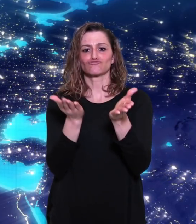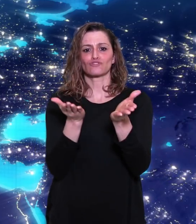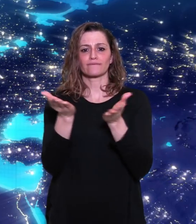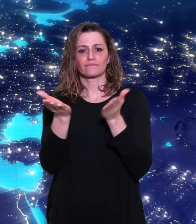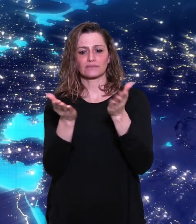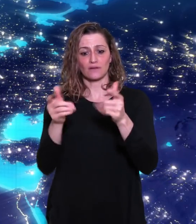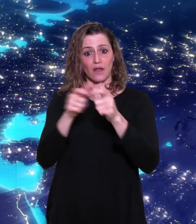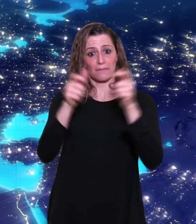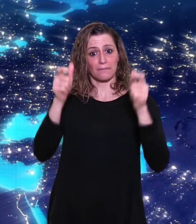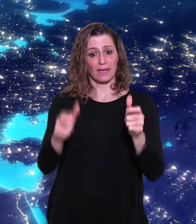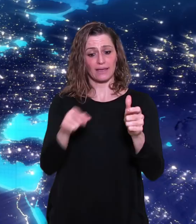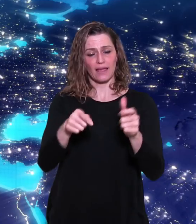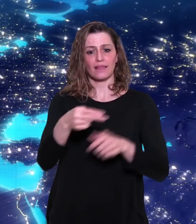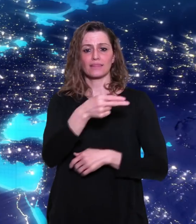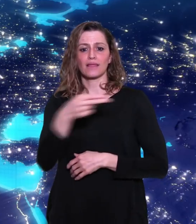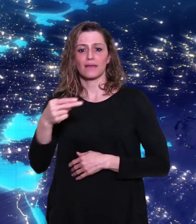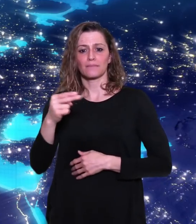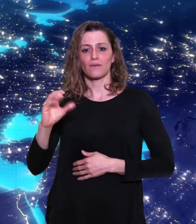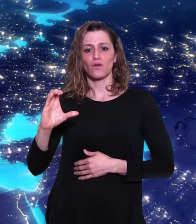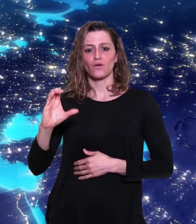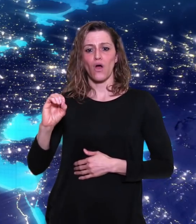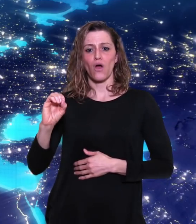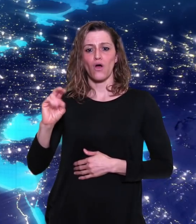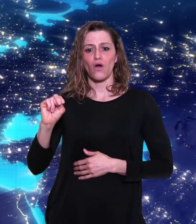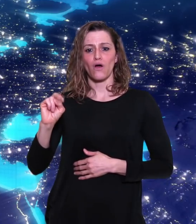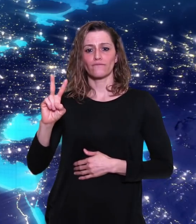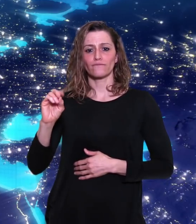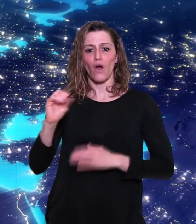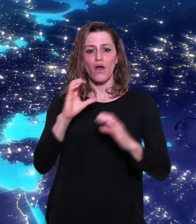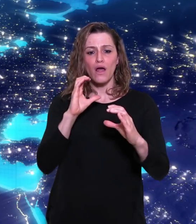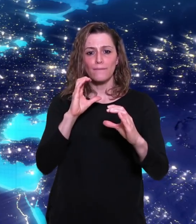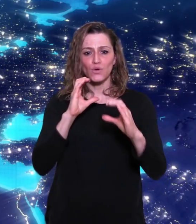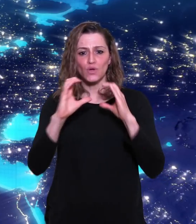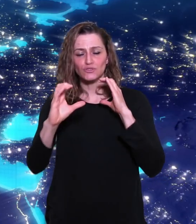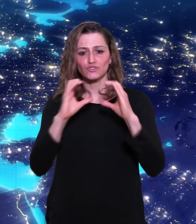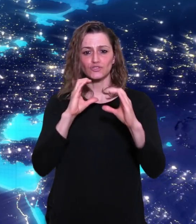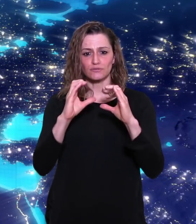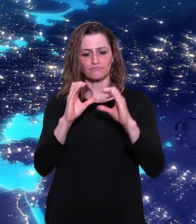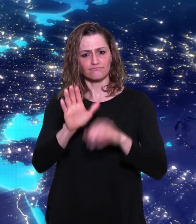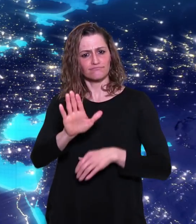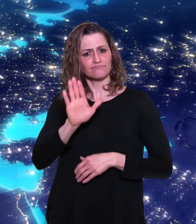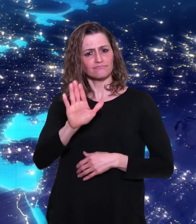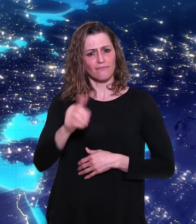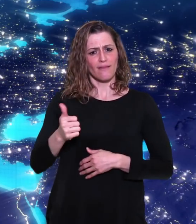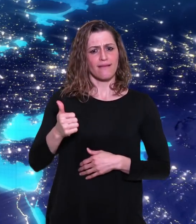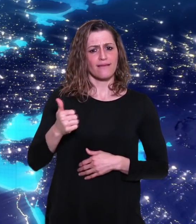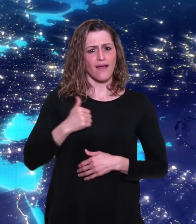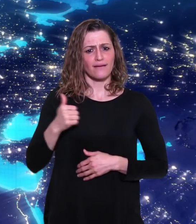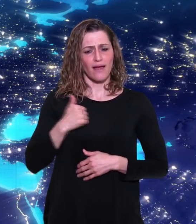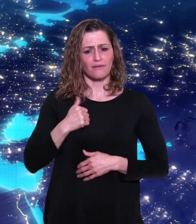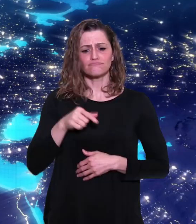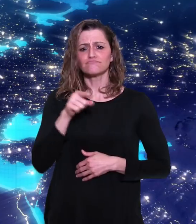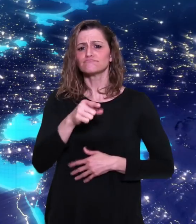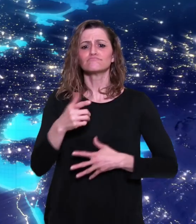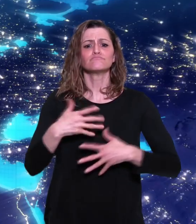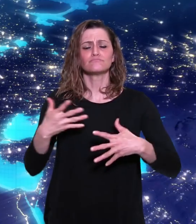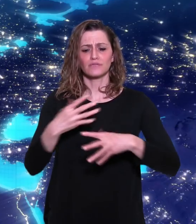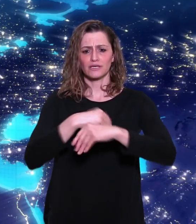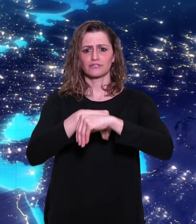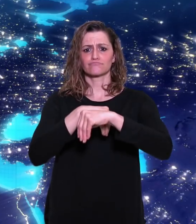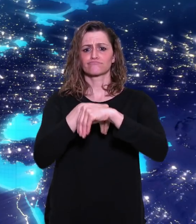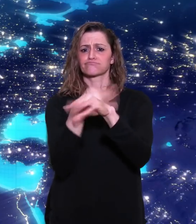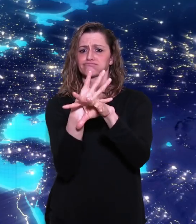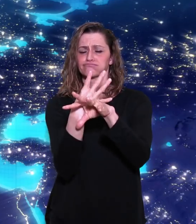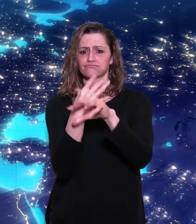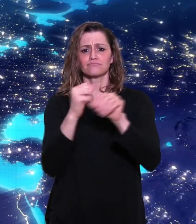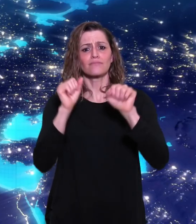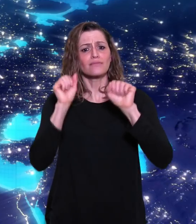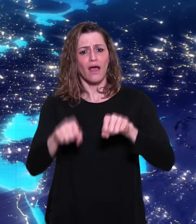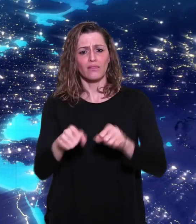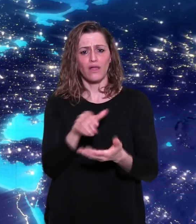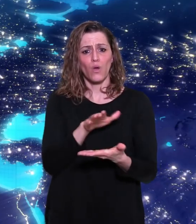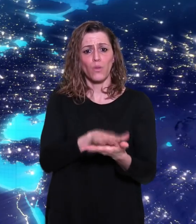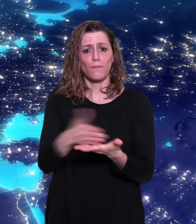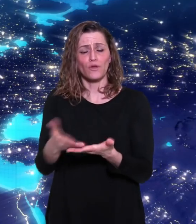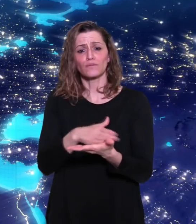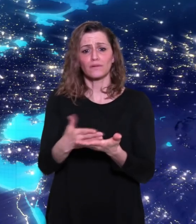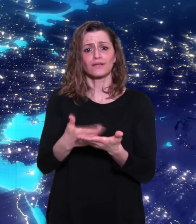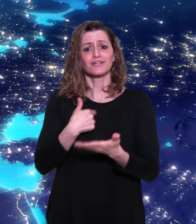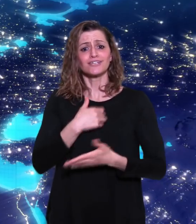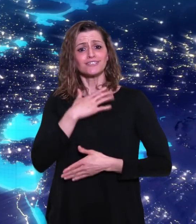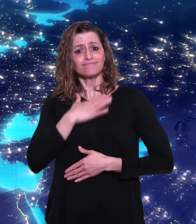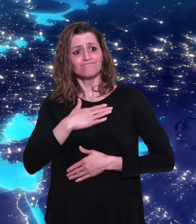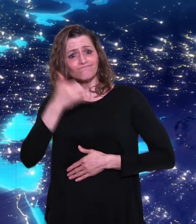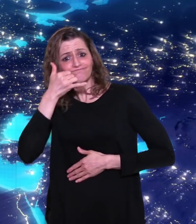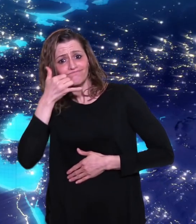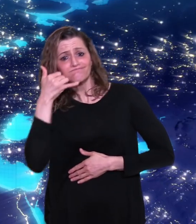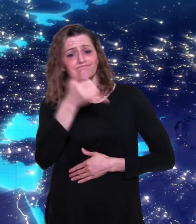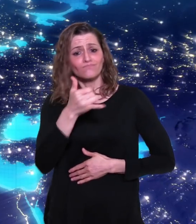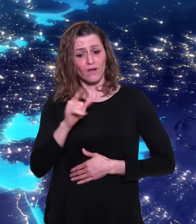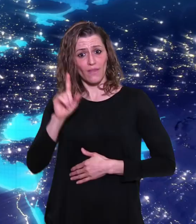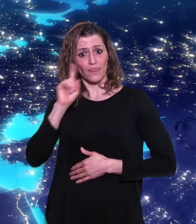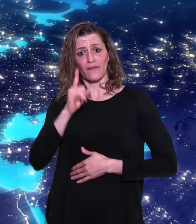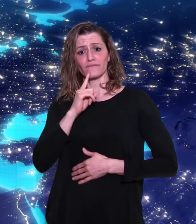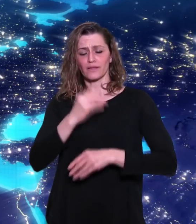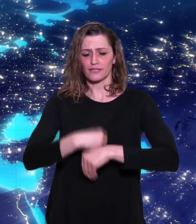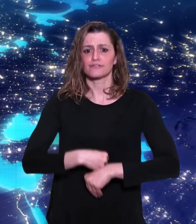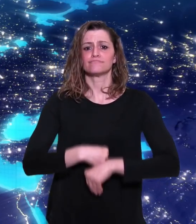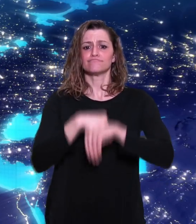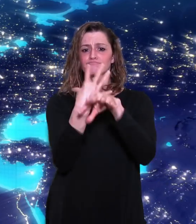Service company called Convo Communications Canada that